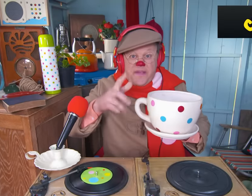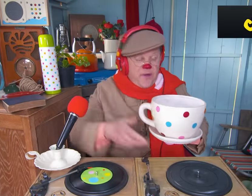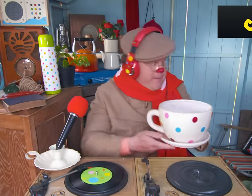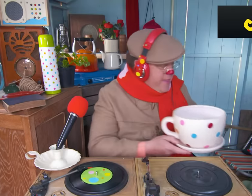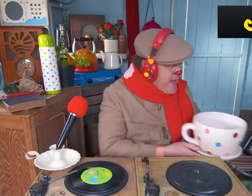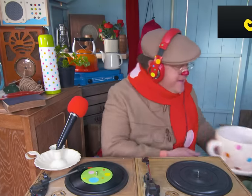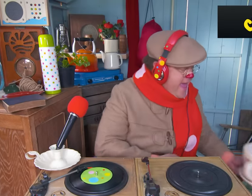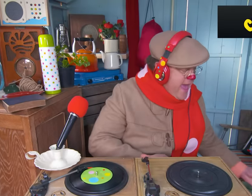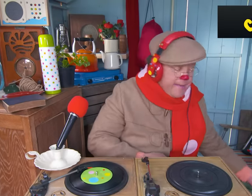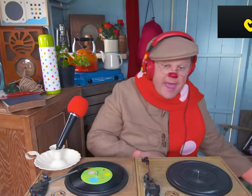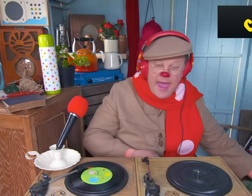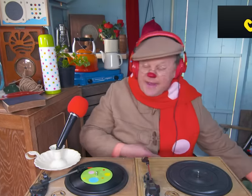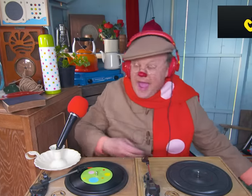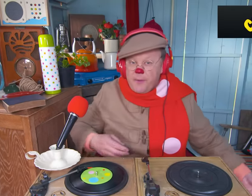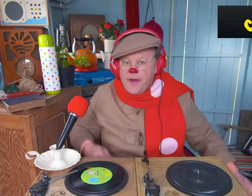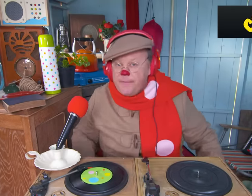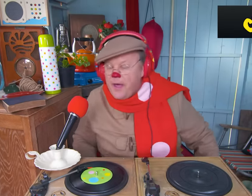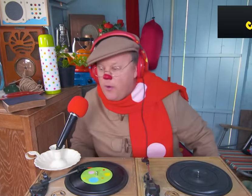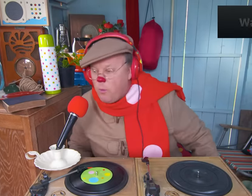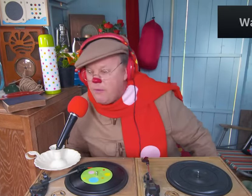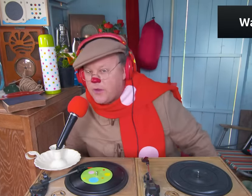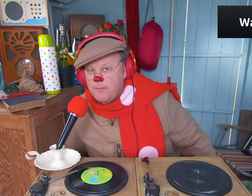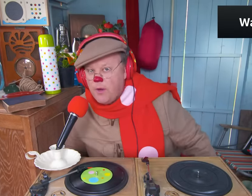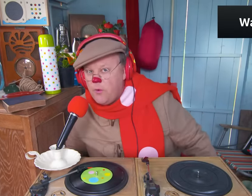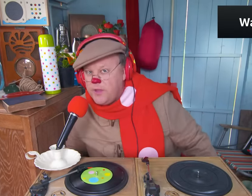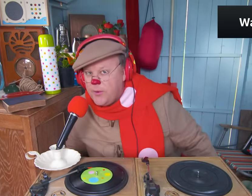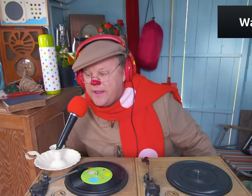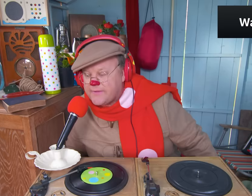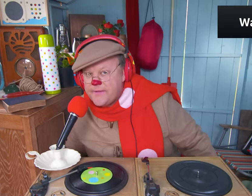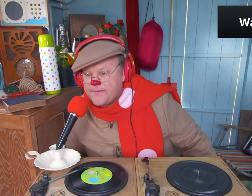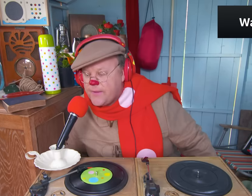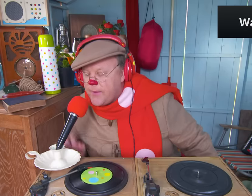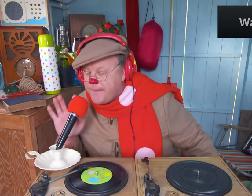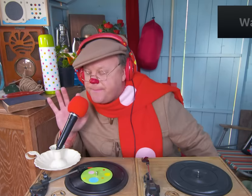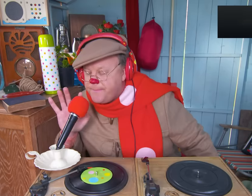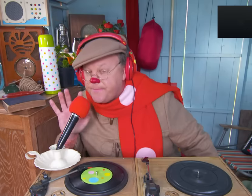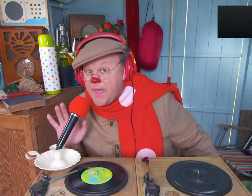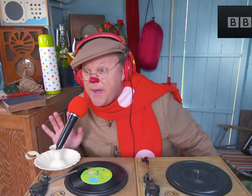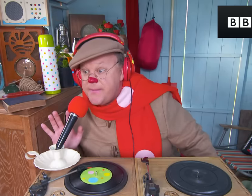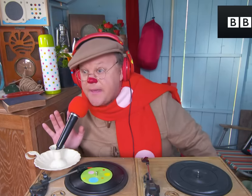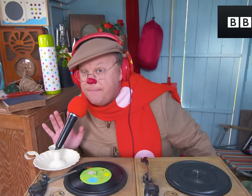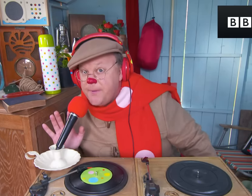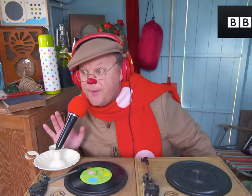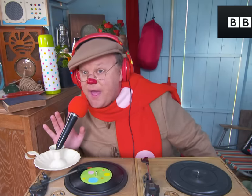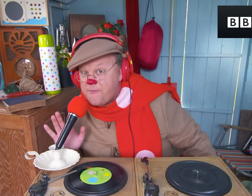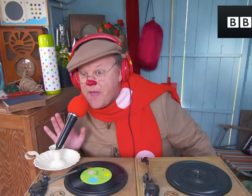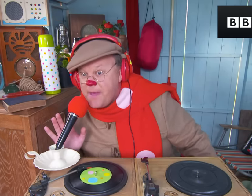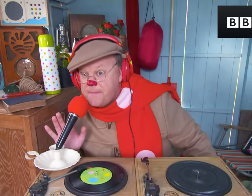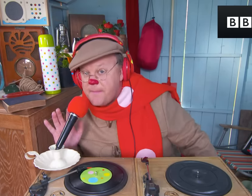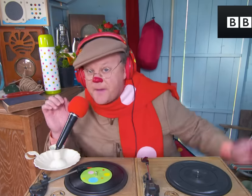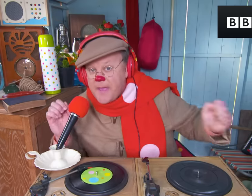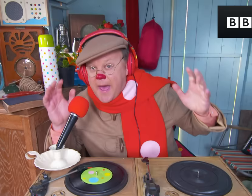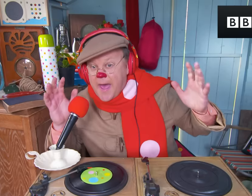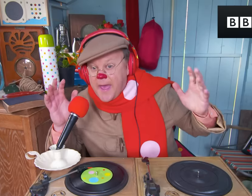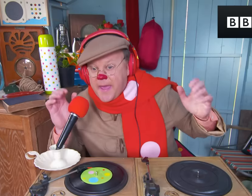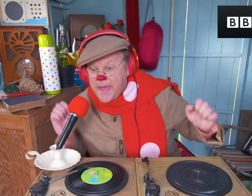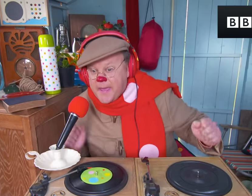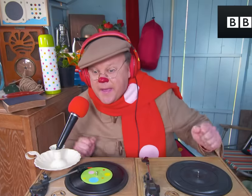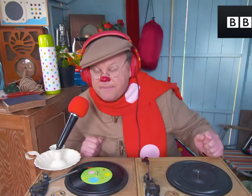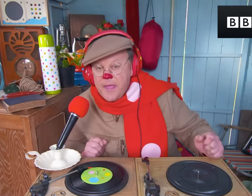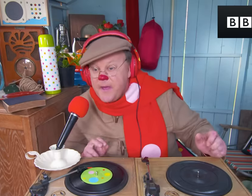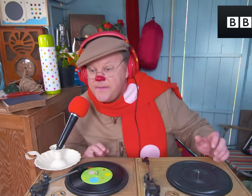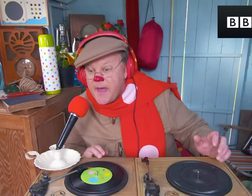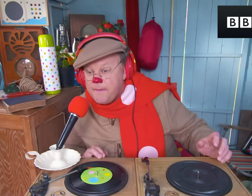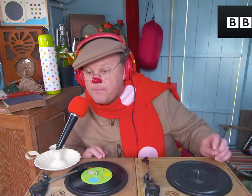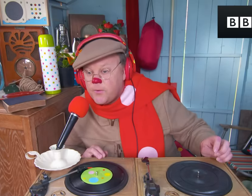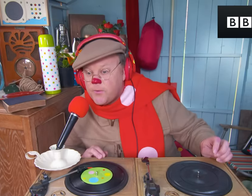sorry about that now um uh welcome all you listeners to um tumble fm hey tumble